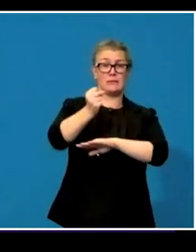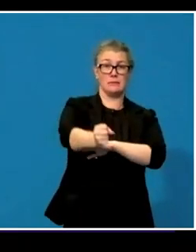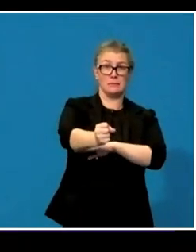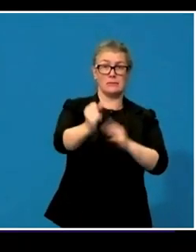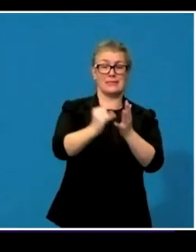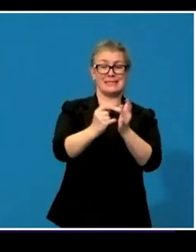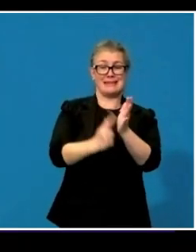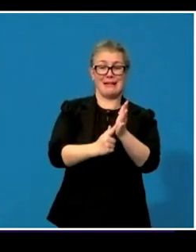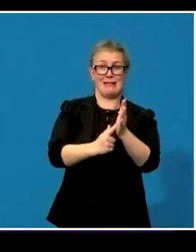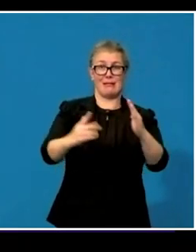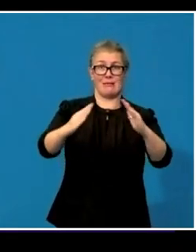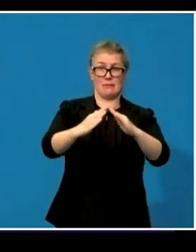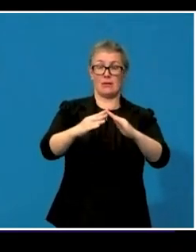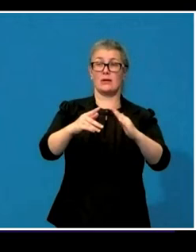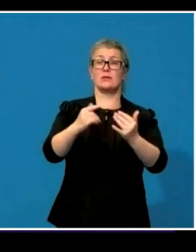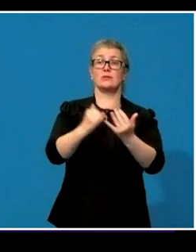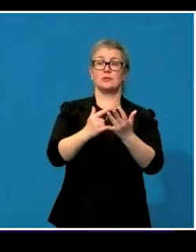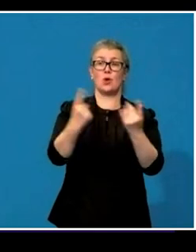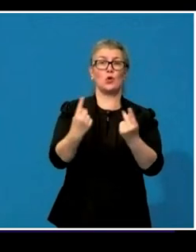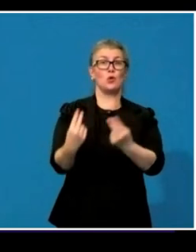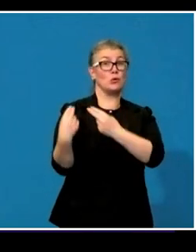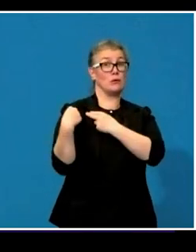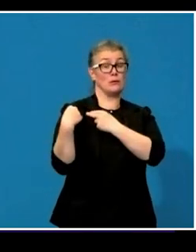So, they took over the responsibility for providing him with accommodation?